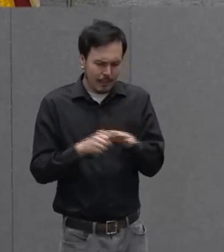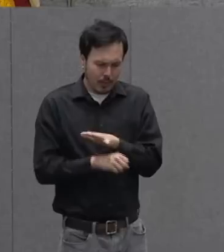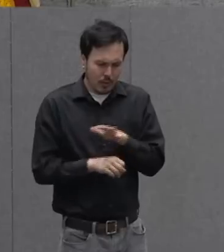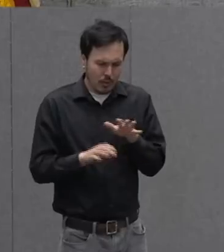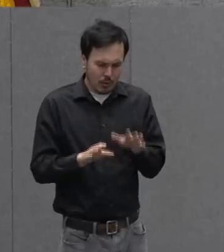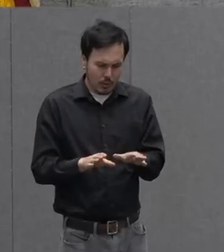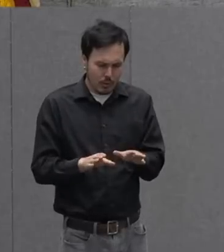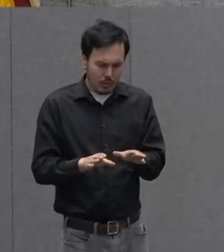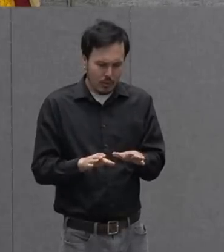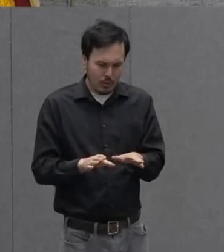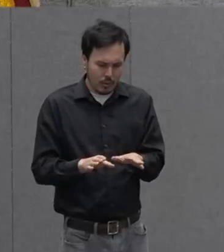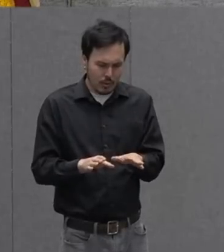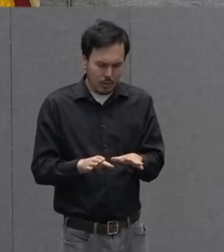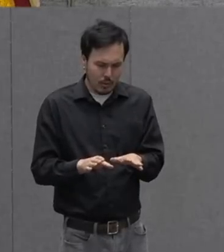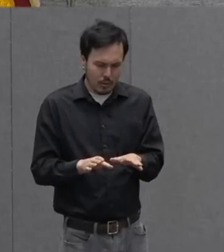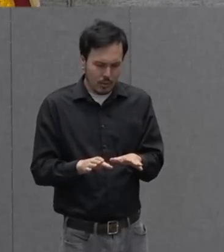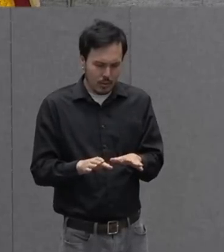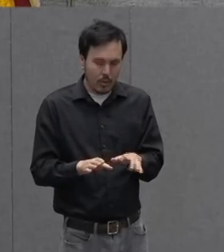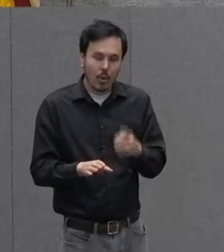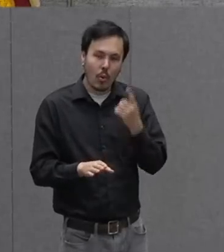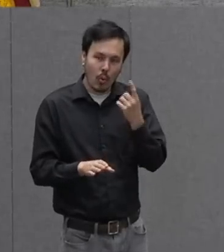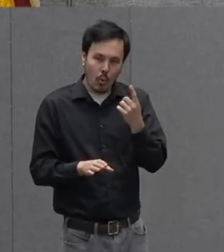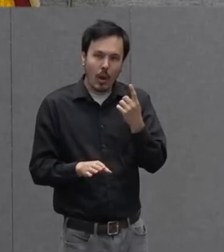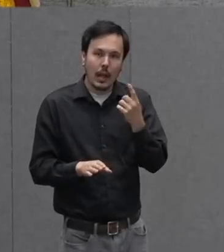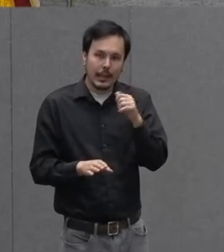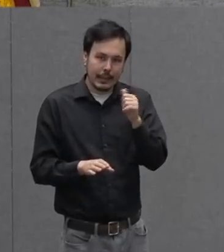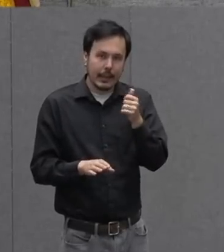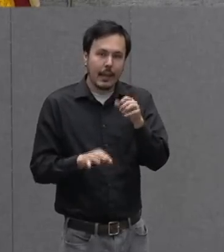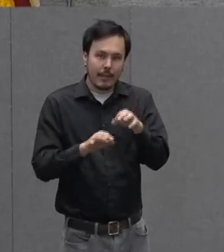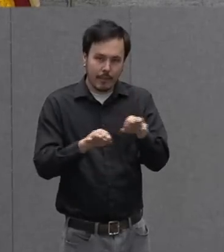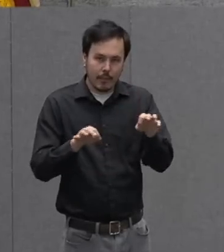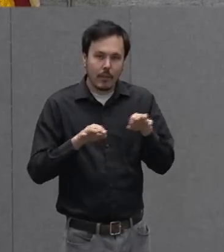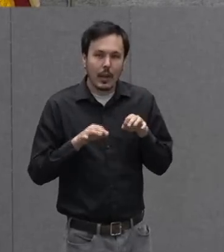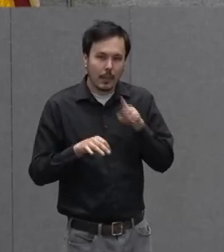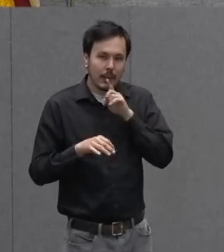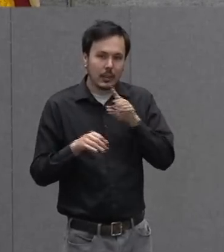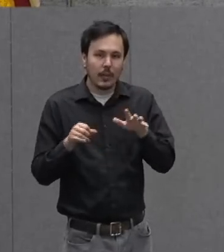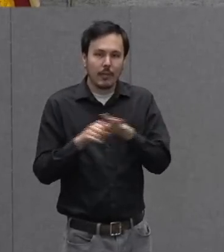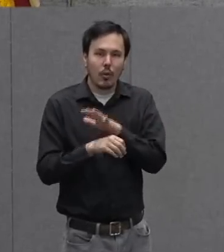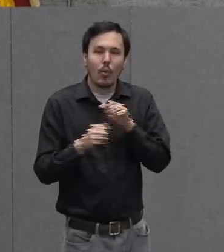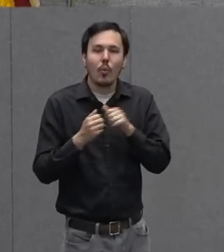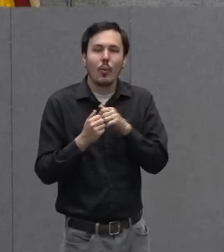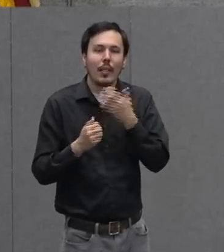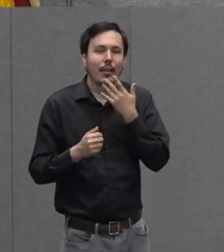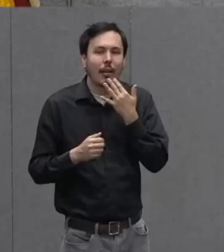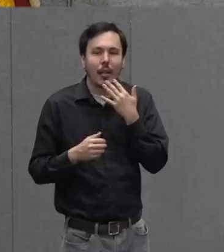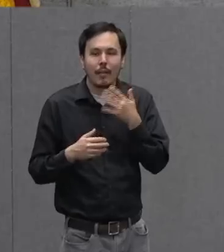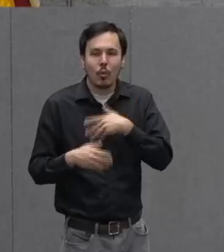So friends, I have one 10 frame full of these colorful rainbow animals. I'm gonna fill one more.